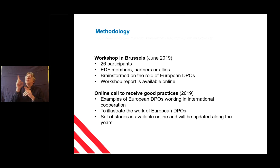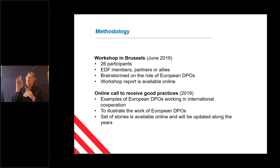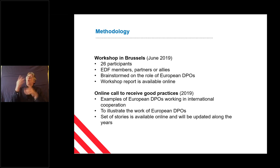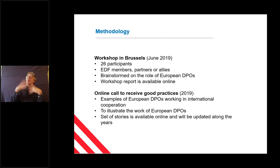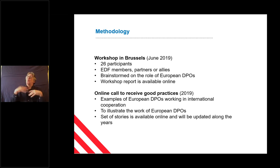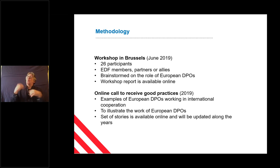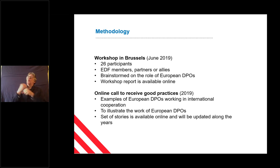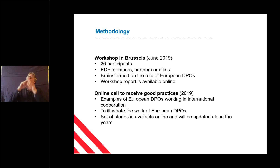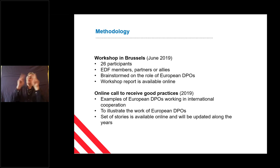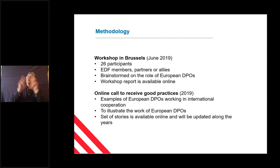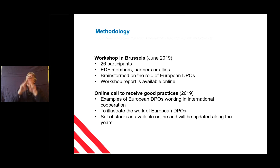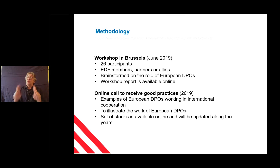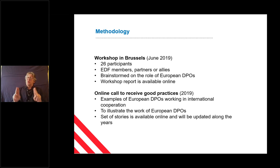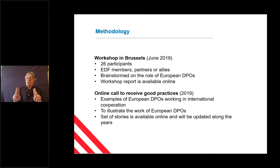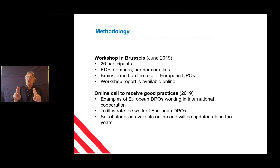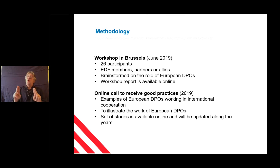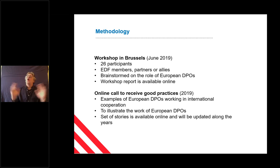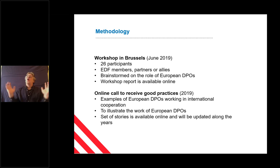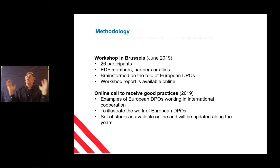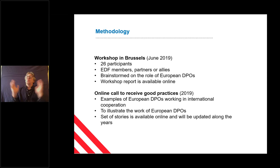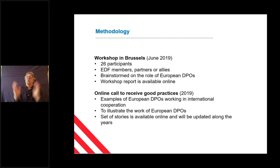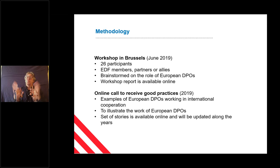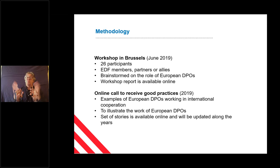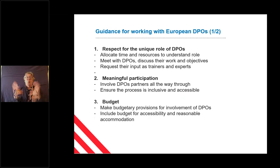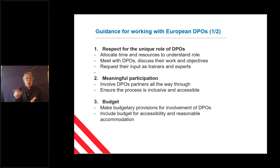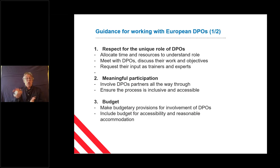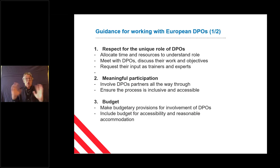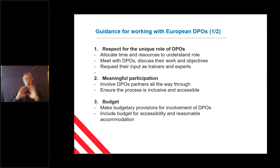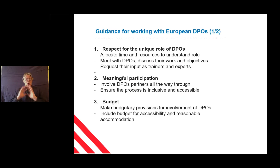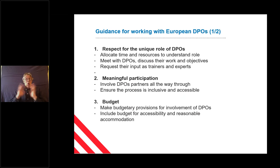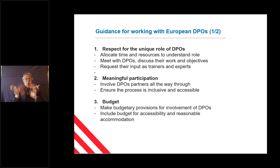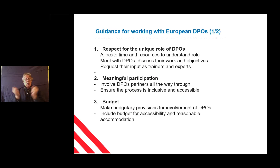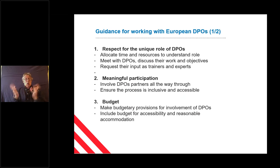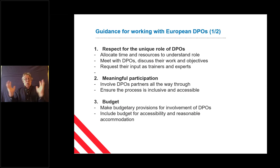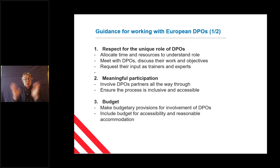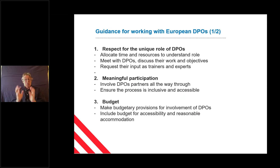And there is a report of that workshop that is available also on our website.